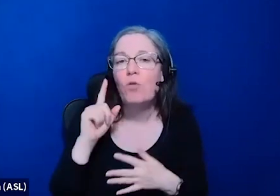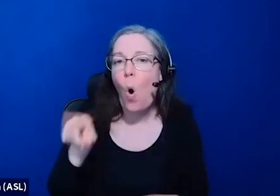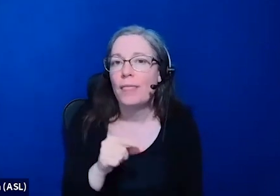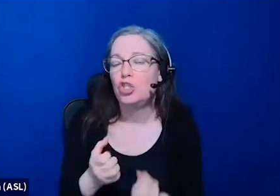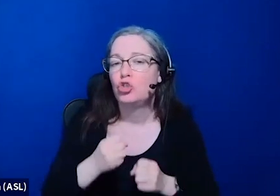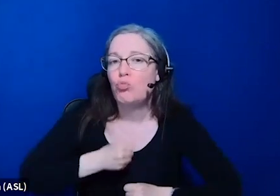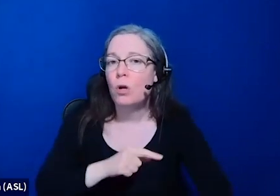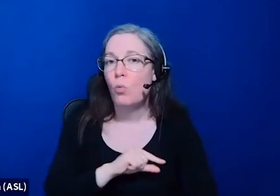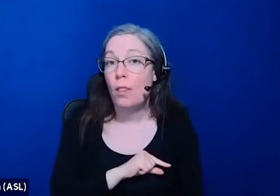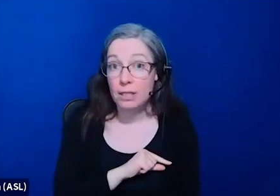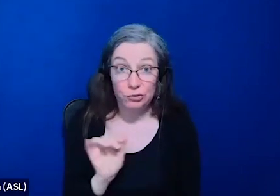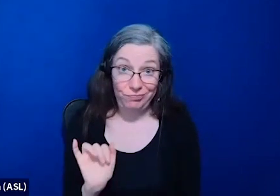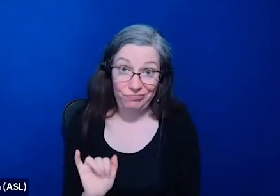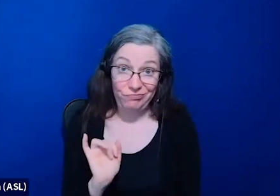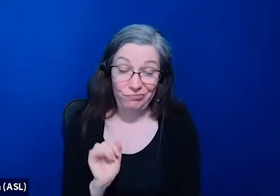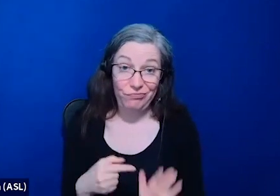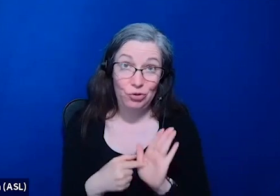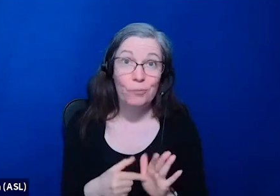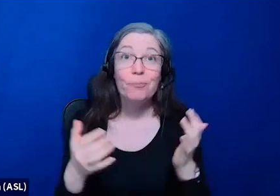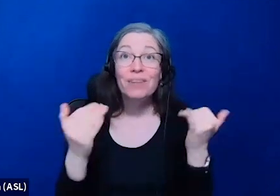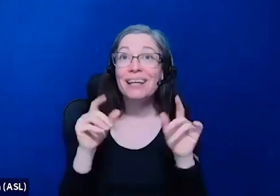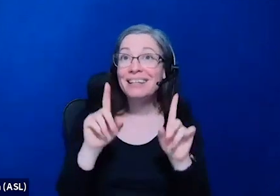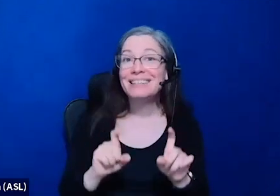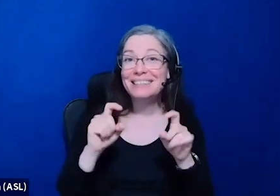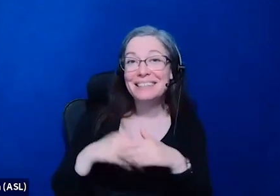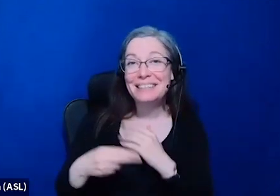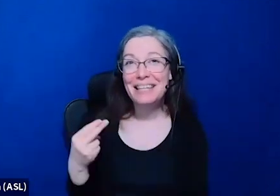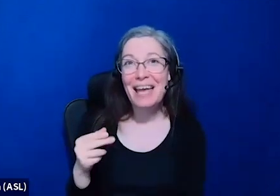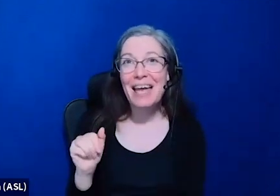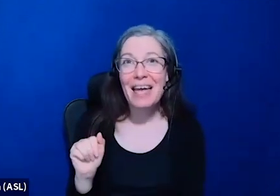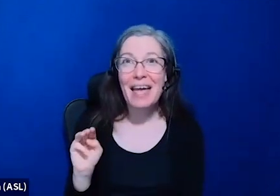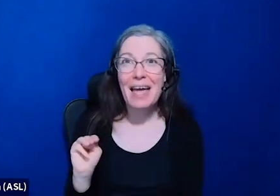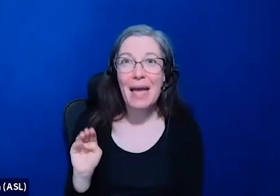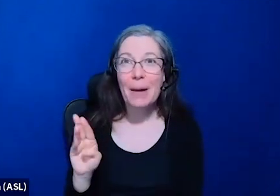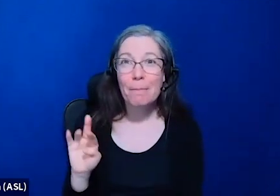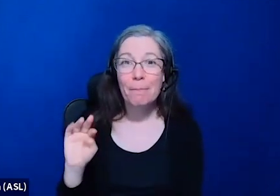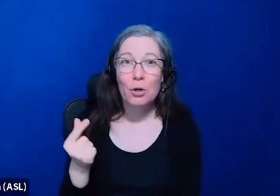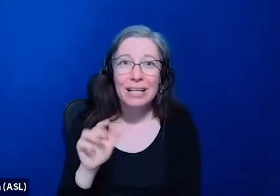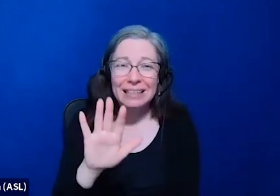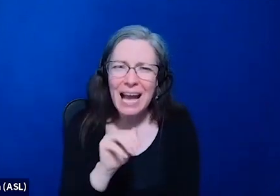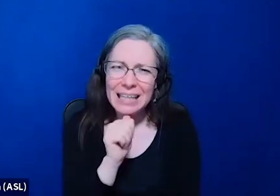This is the testing day in Hamburg. I don't know if I was supposed to show the photo here of the other candidates.